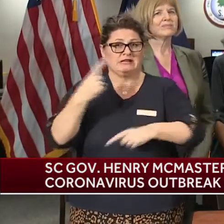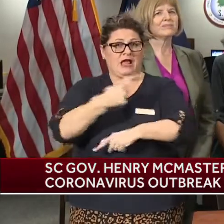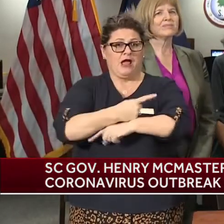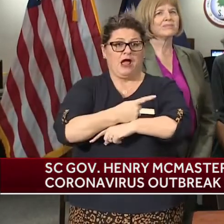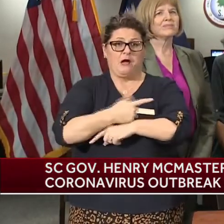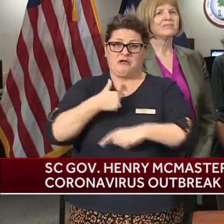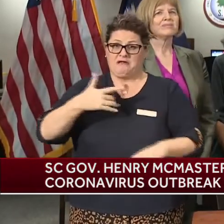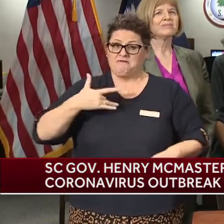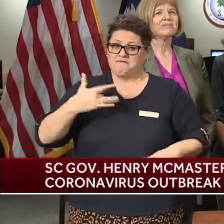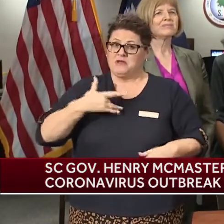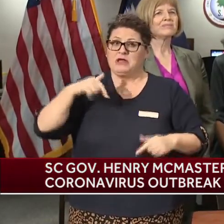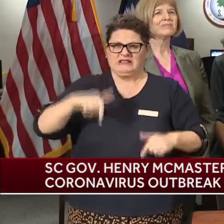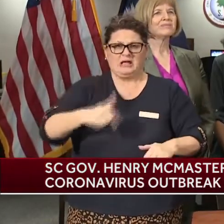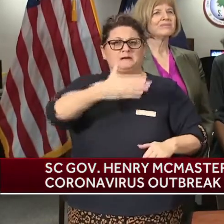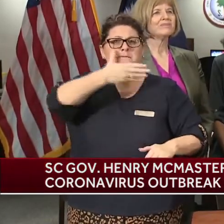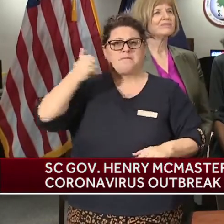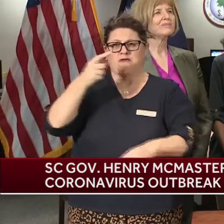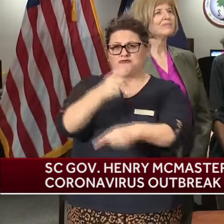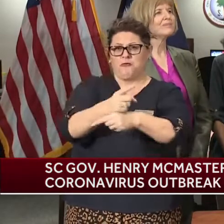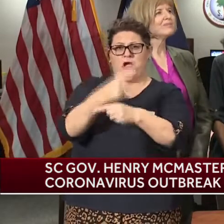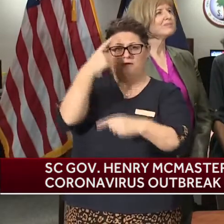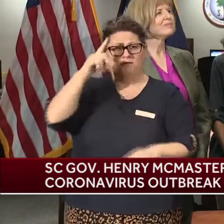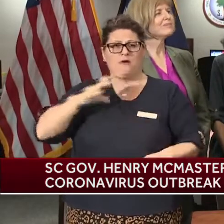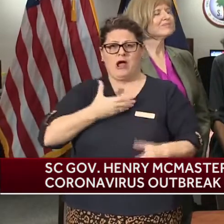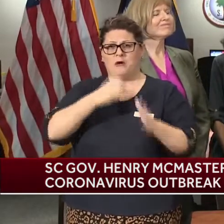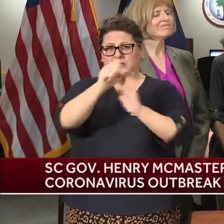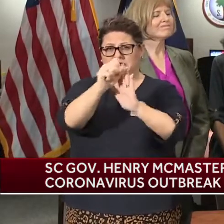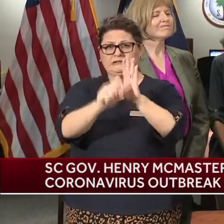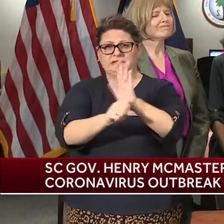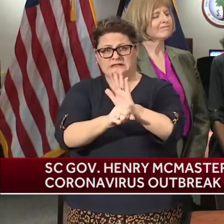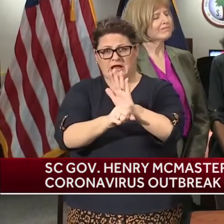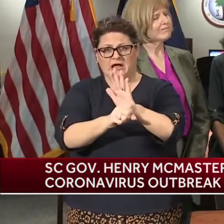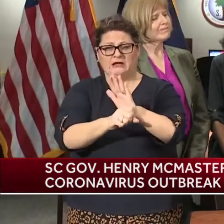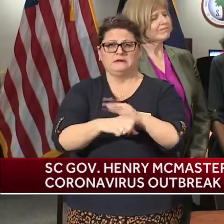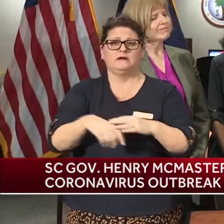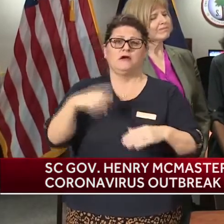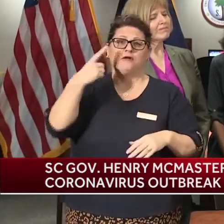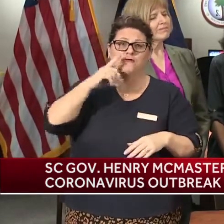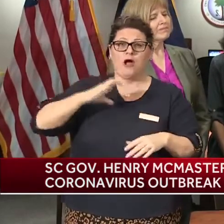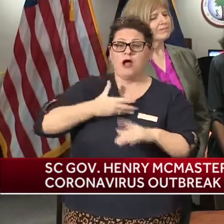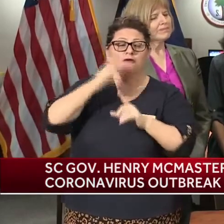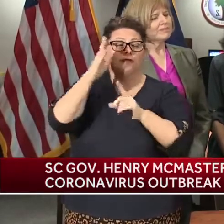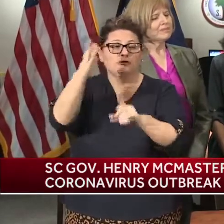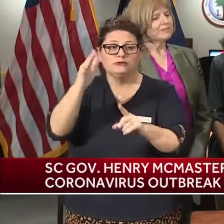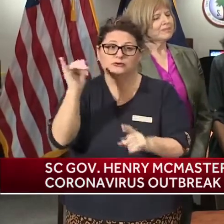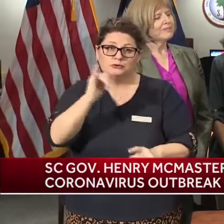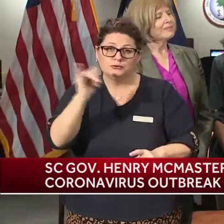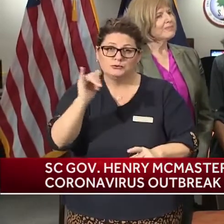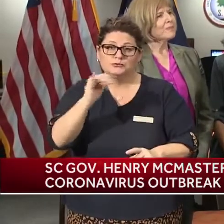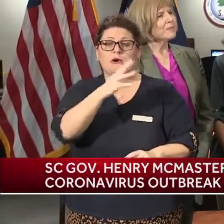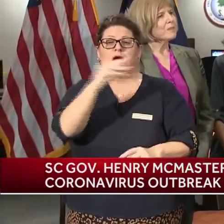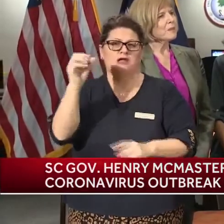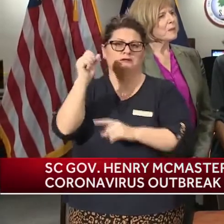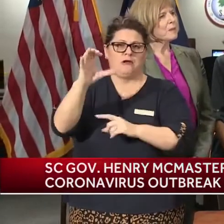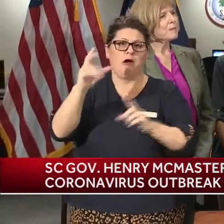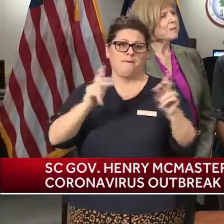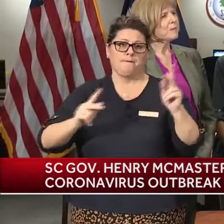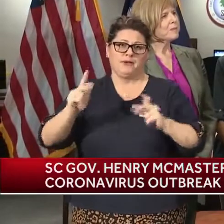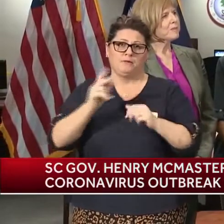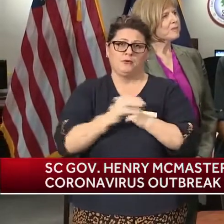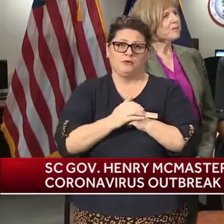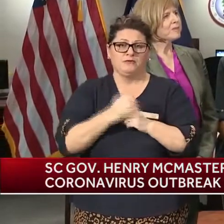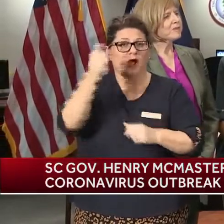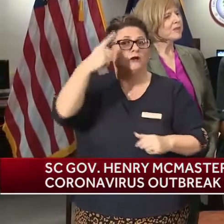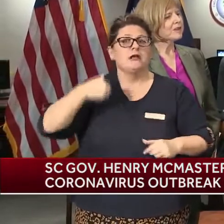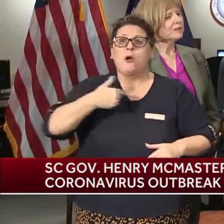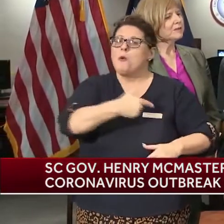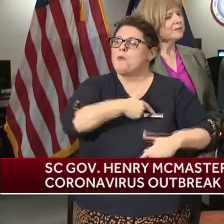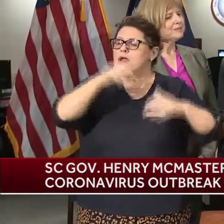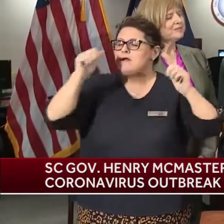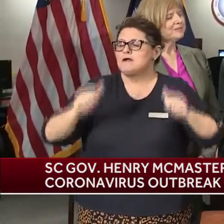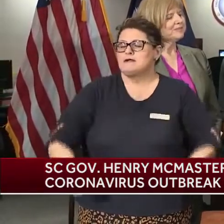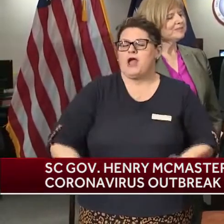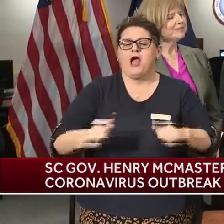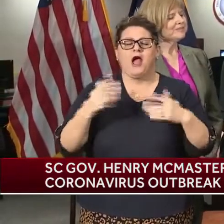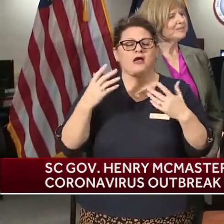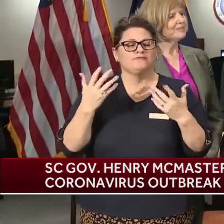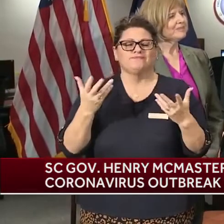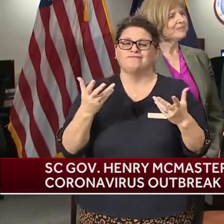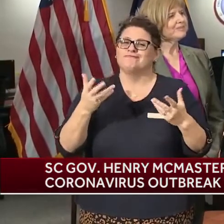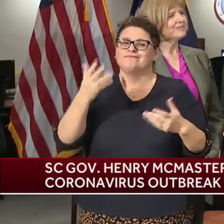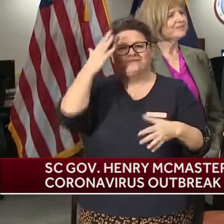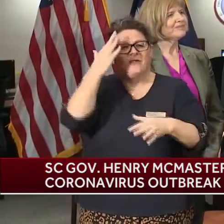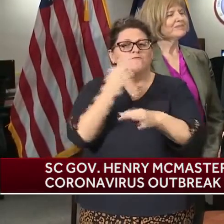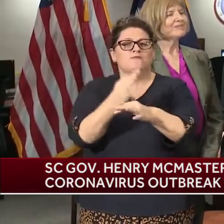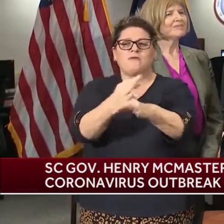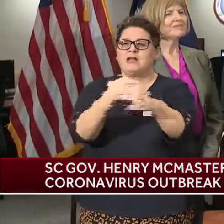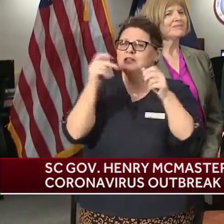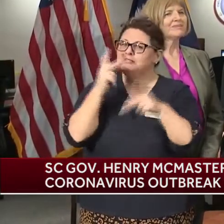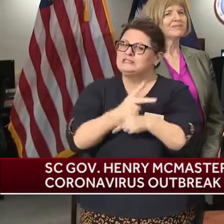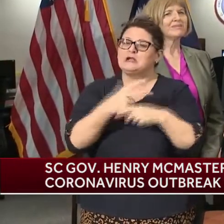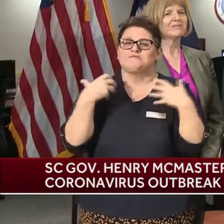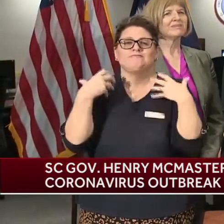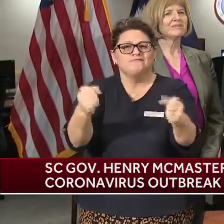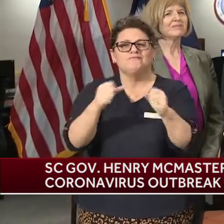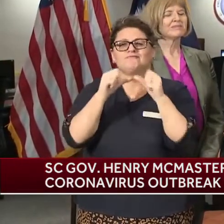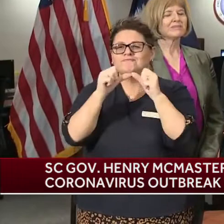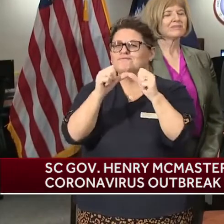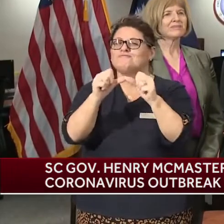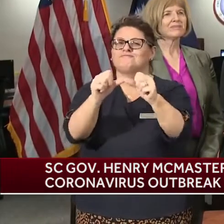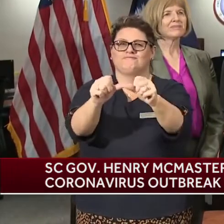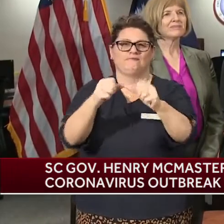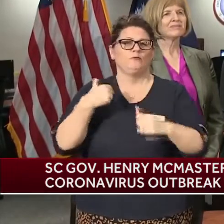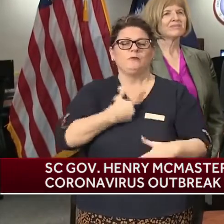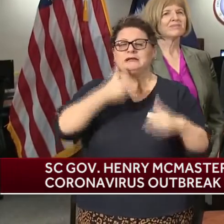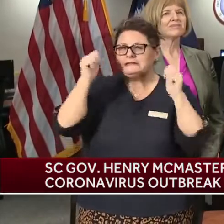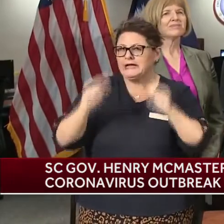TODAY WE HAVE TAKEN THE BEST COURSE OF ACTION FOR OUR STATE FOR OUR PEOPLE AND FOR OUR FUTURE LET US REMEMBER THAT WE AS SOUTH CAROLINIANS ARE RESILIENT.